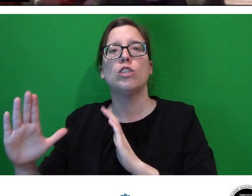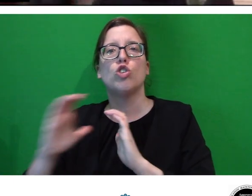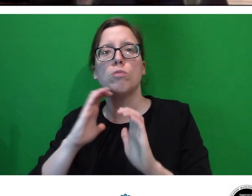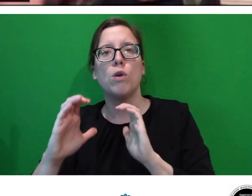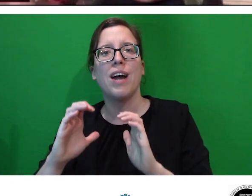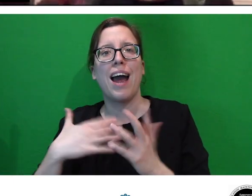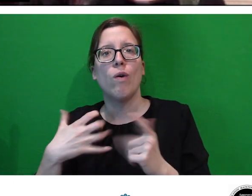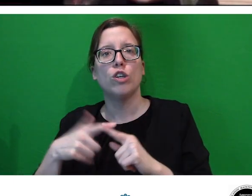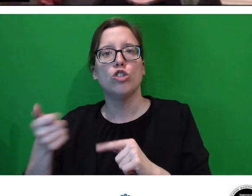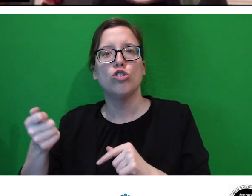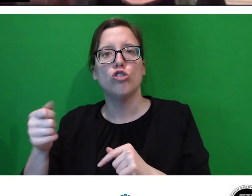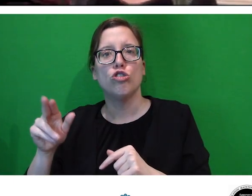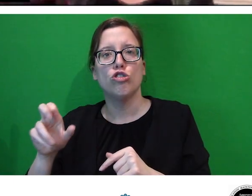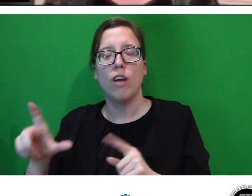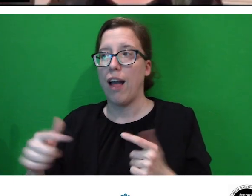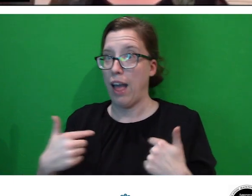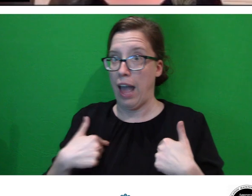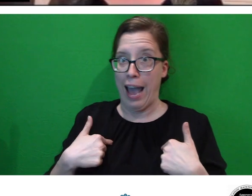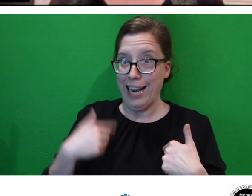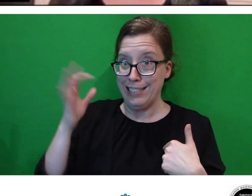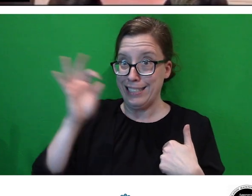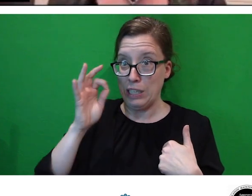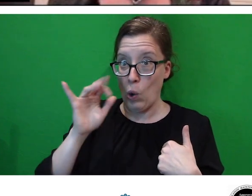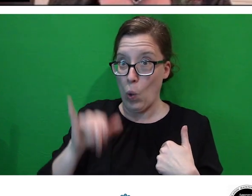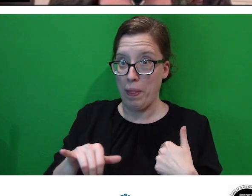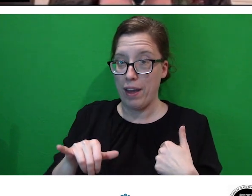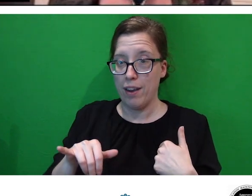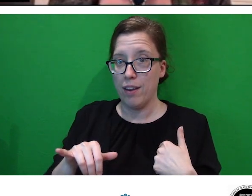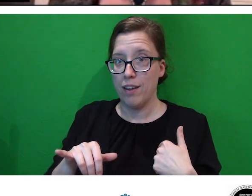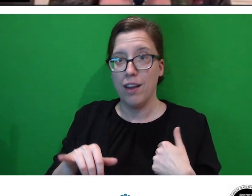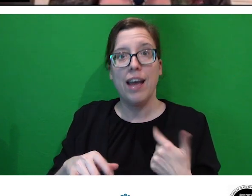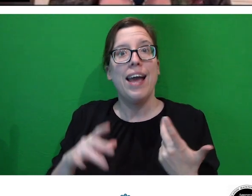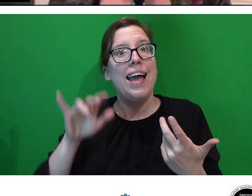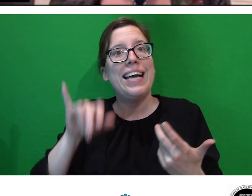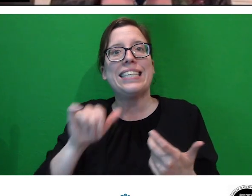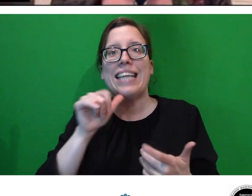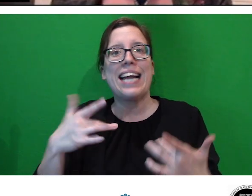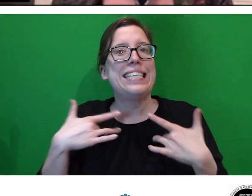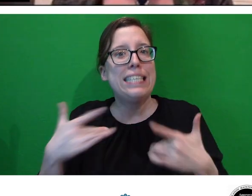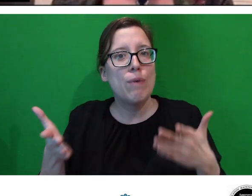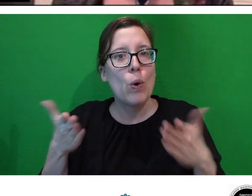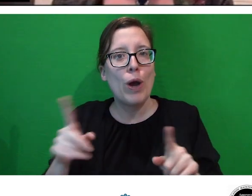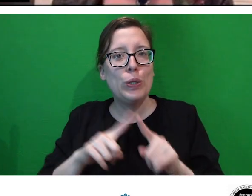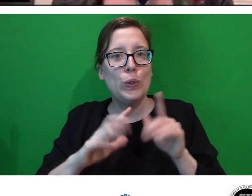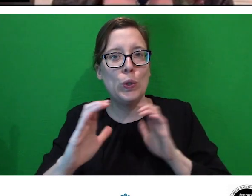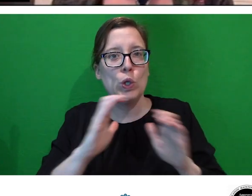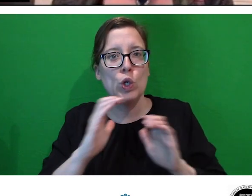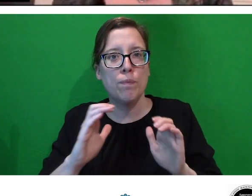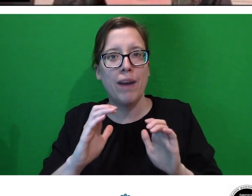strikeout, try to hit the TV means "Change the channel. Please change the channel."